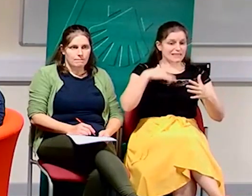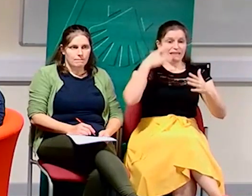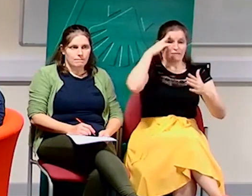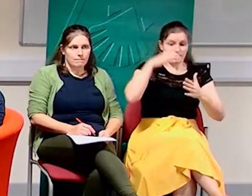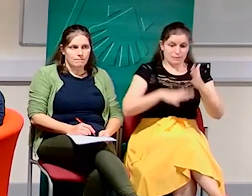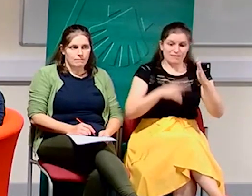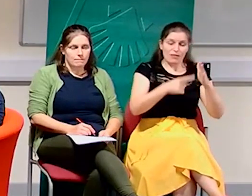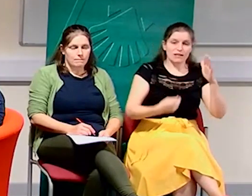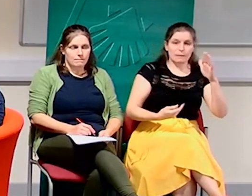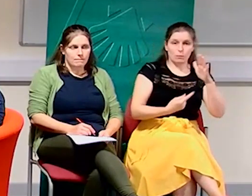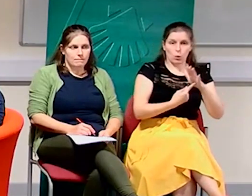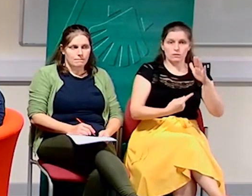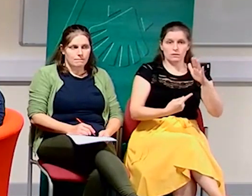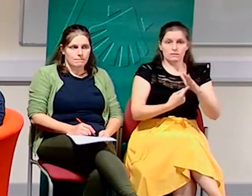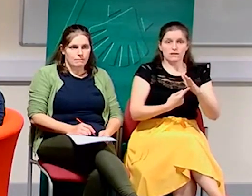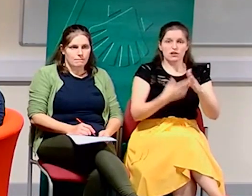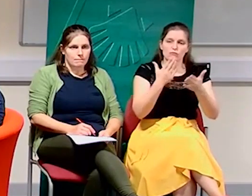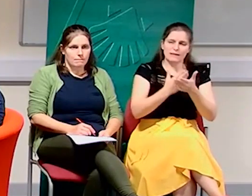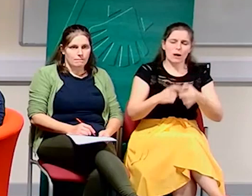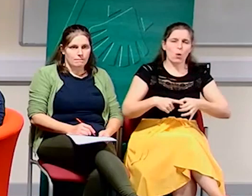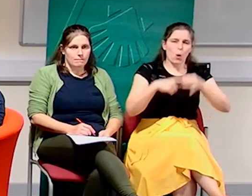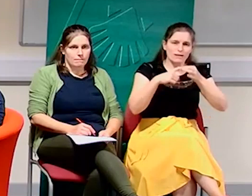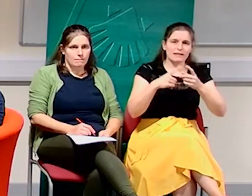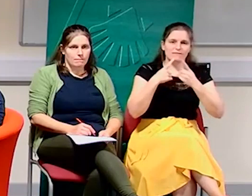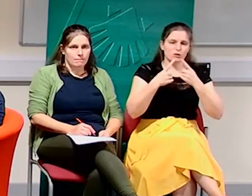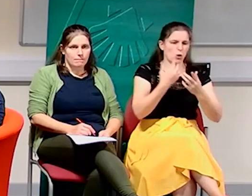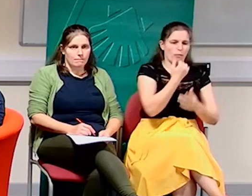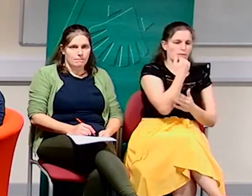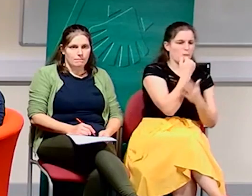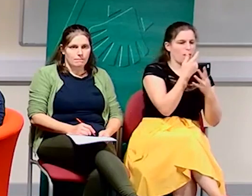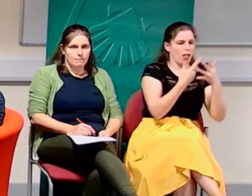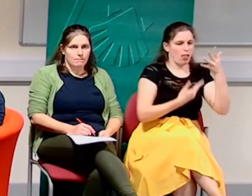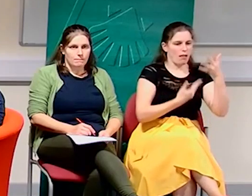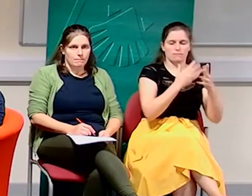it's more about qualitative data rather than numbers and we have to be very careful I feel